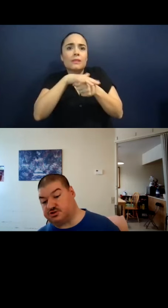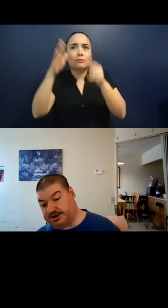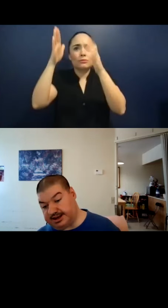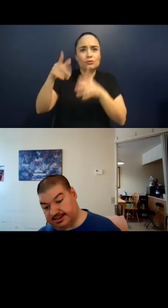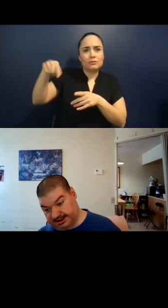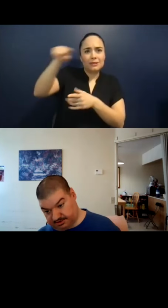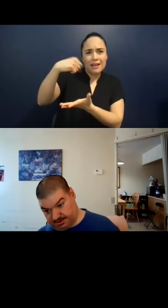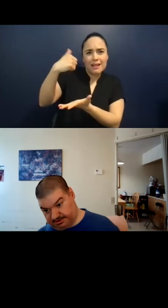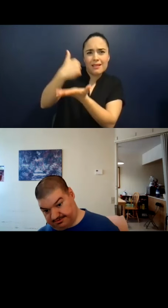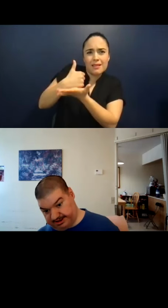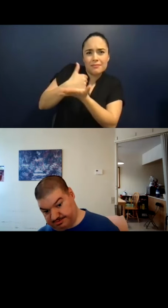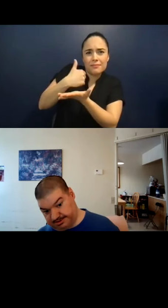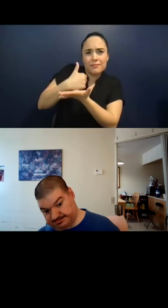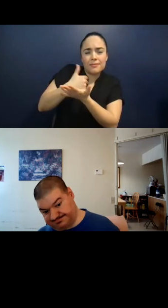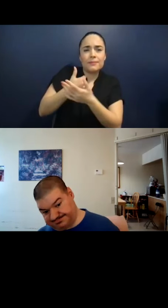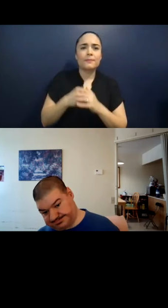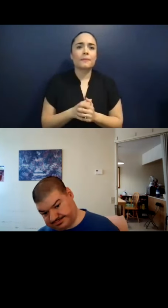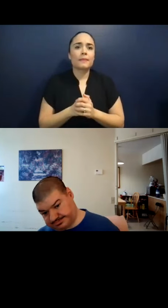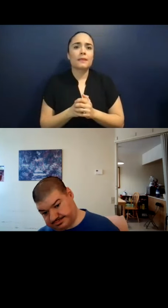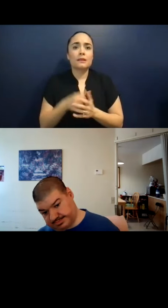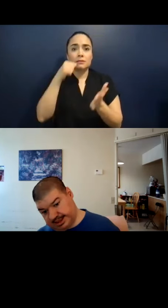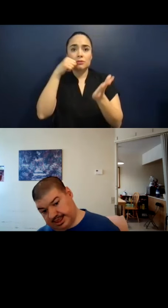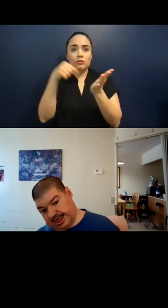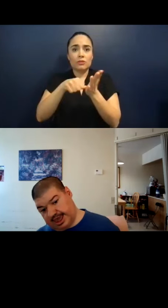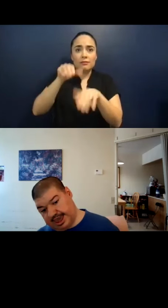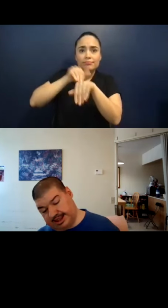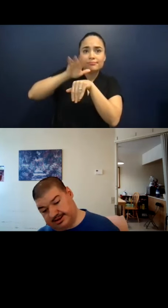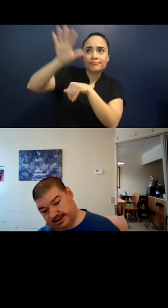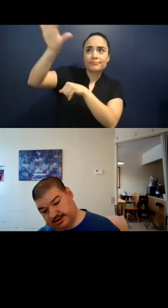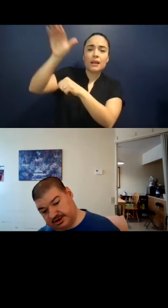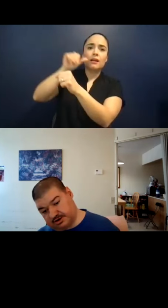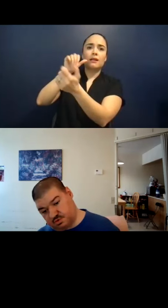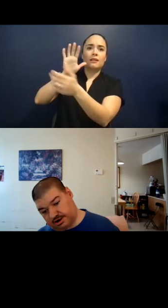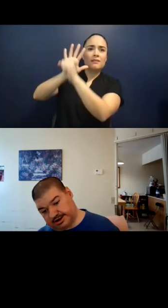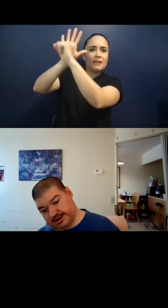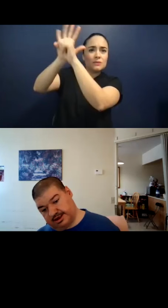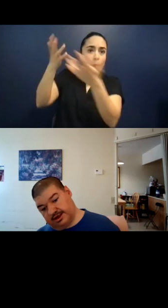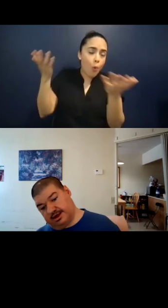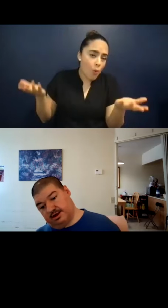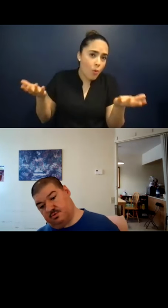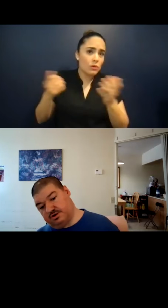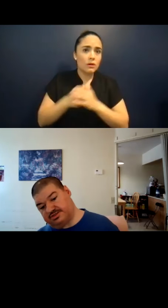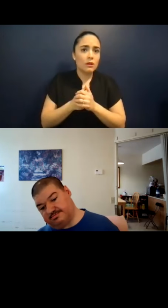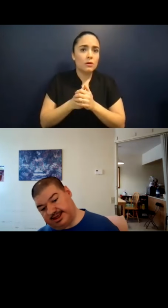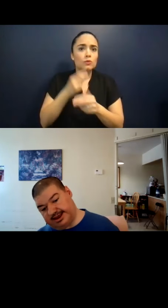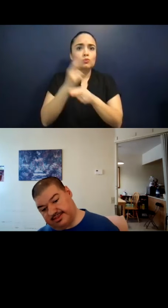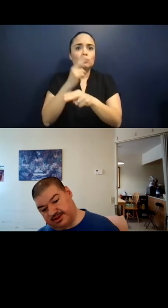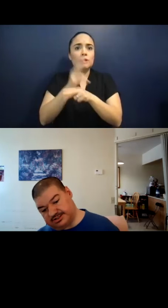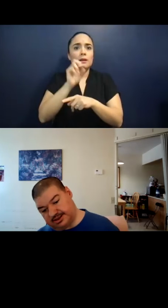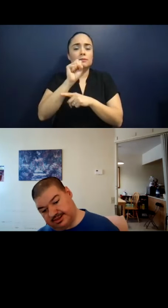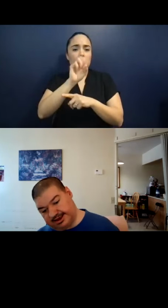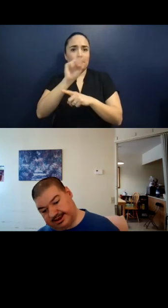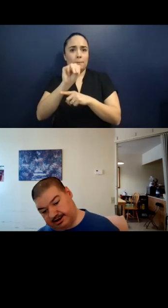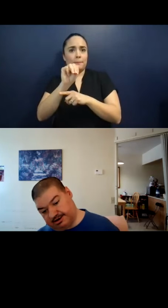your local provincial federal politician . It support you can write a good email or letter